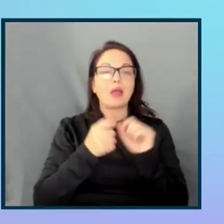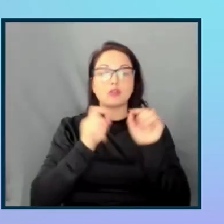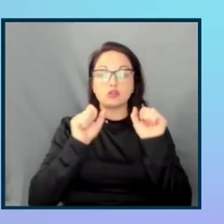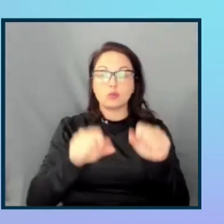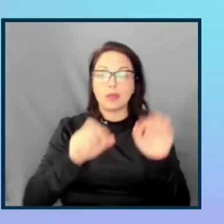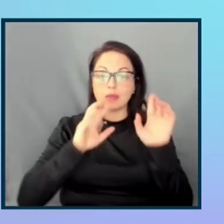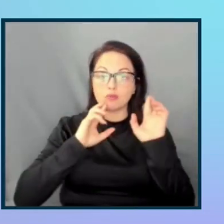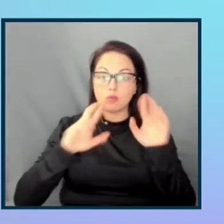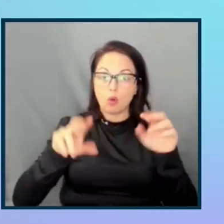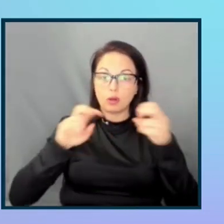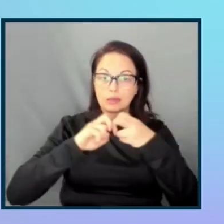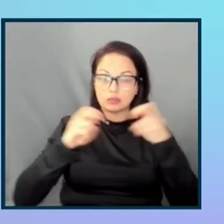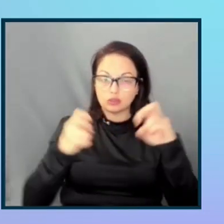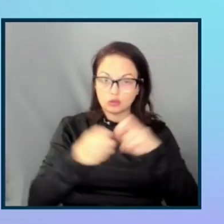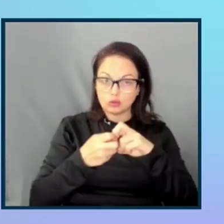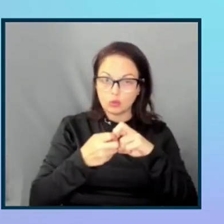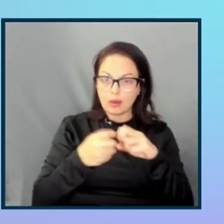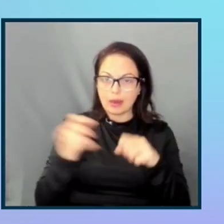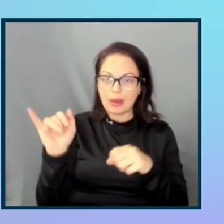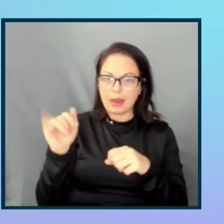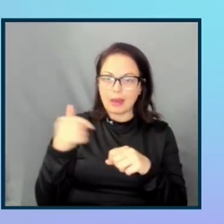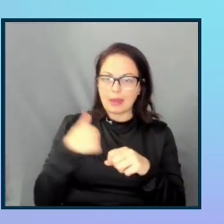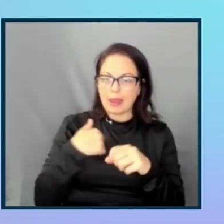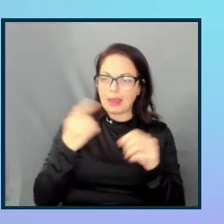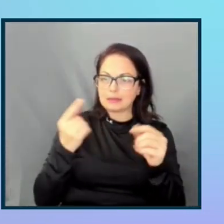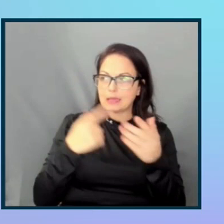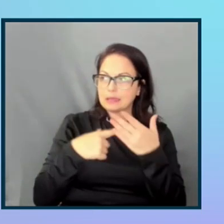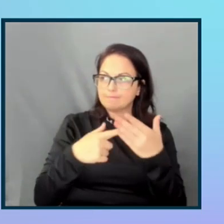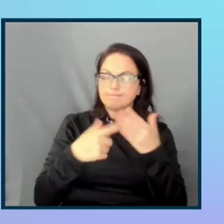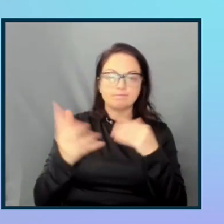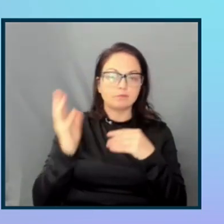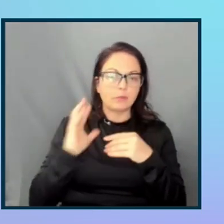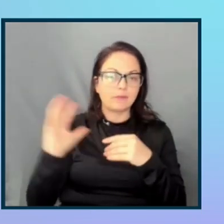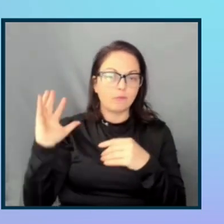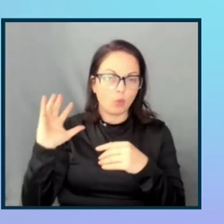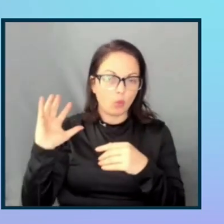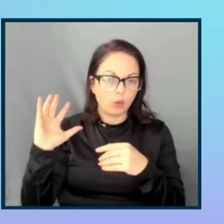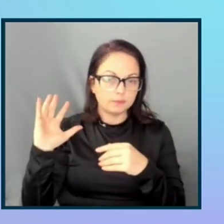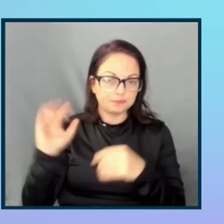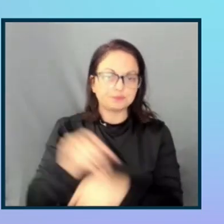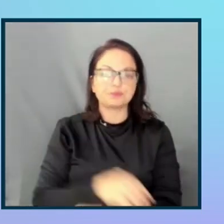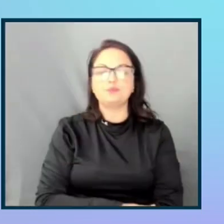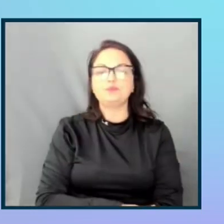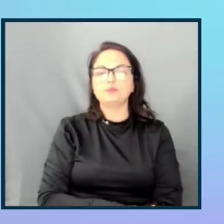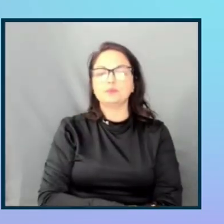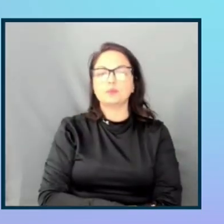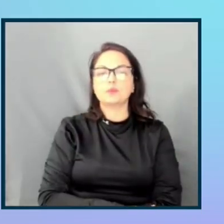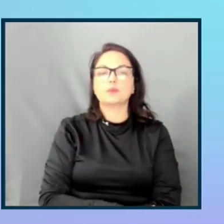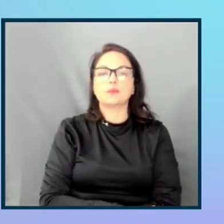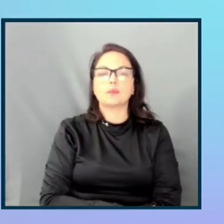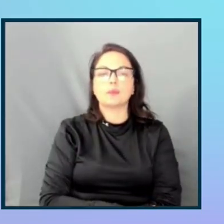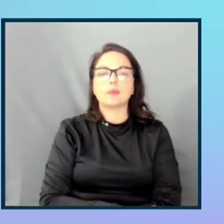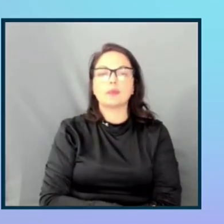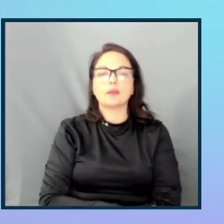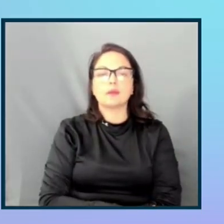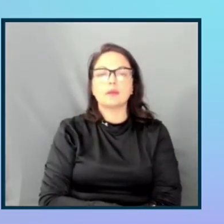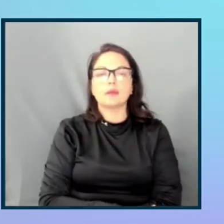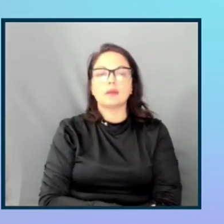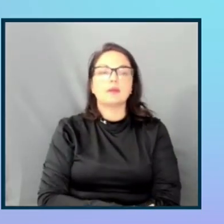And as I mentioned in the talk itself, probably goes without saying I guess, but make sure that the reporting tool is accessible.